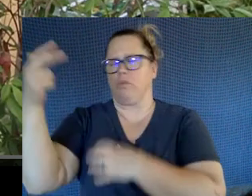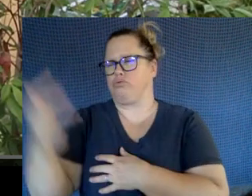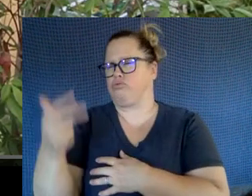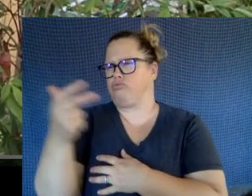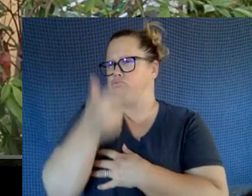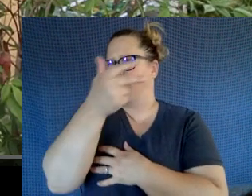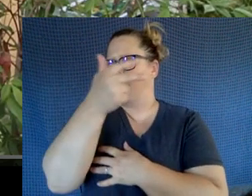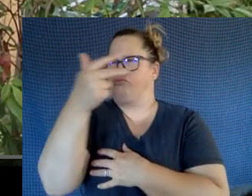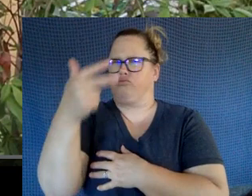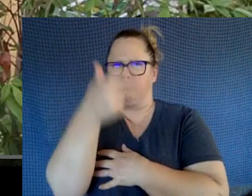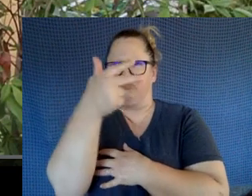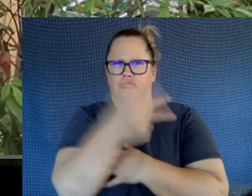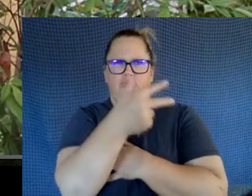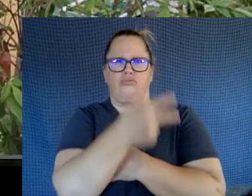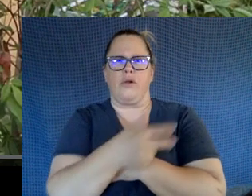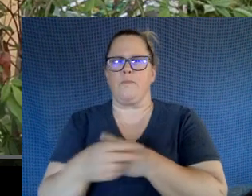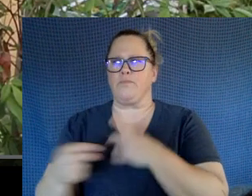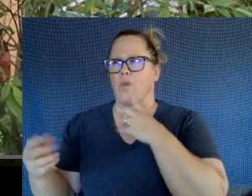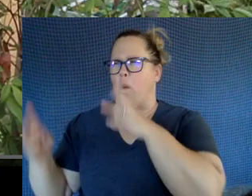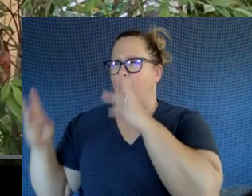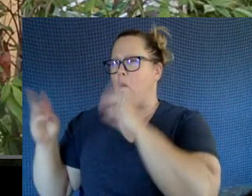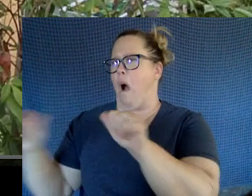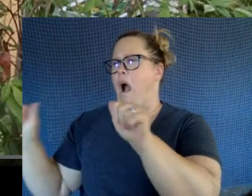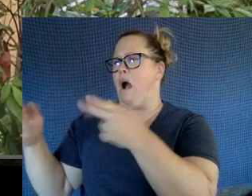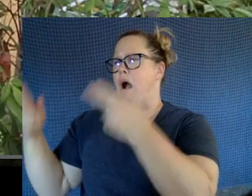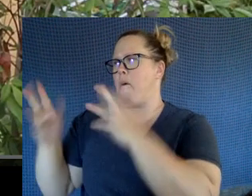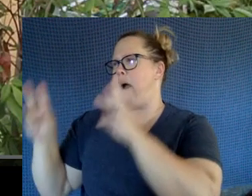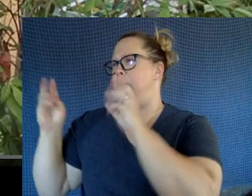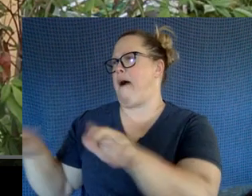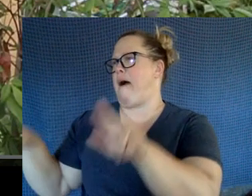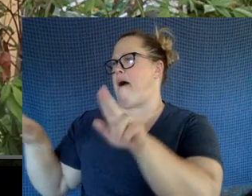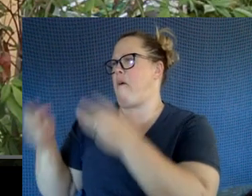Wow wat e do. Whirl. Whirl de whirl.